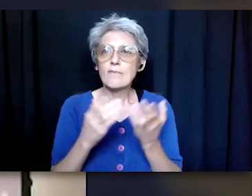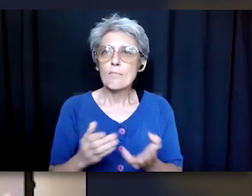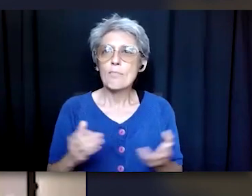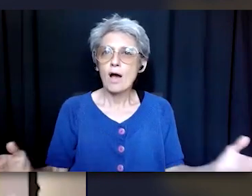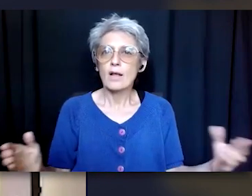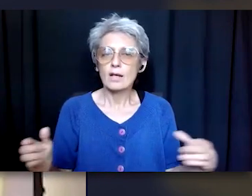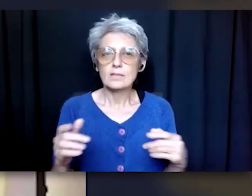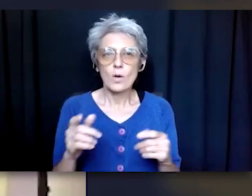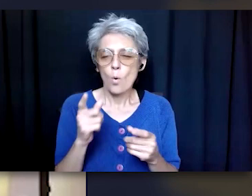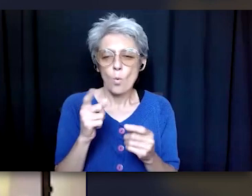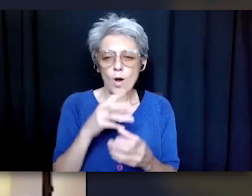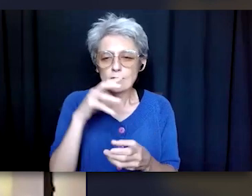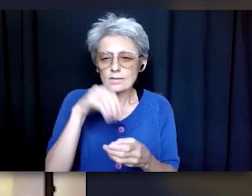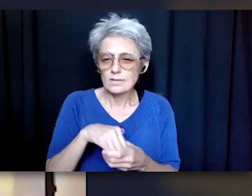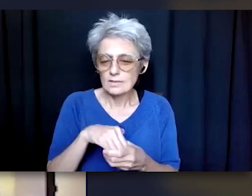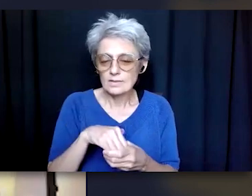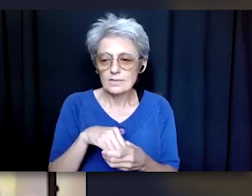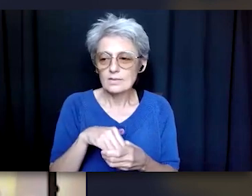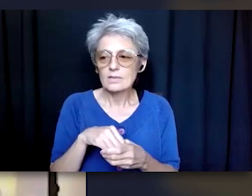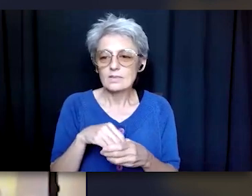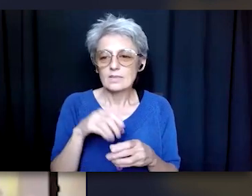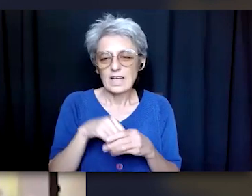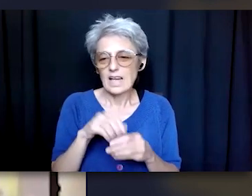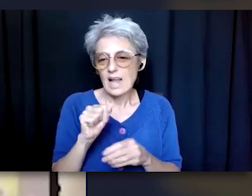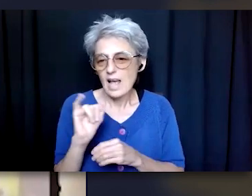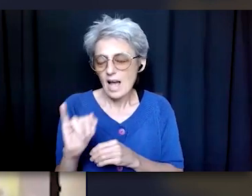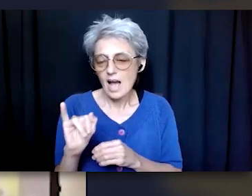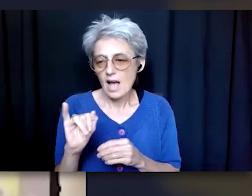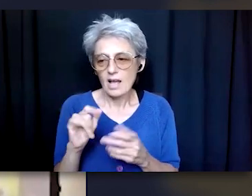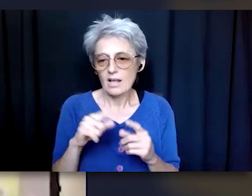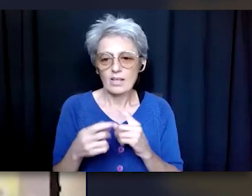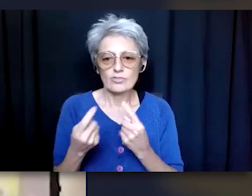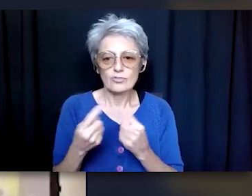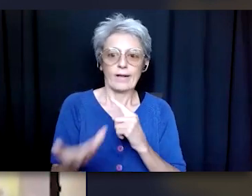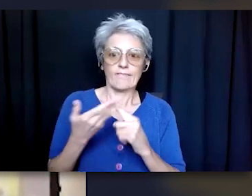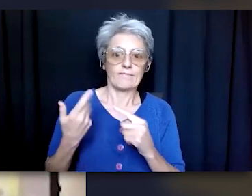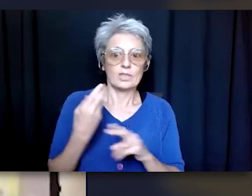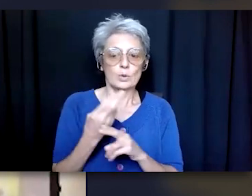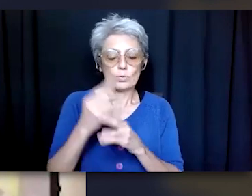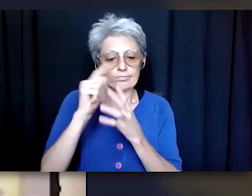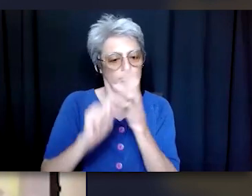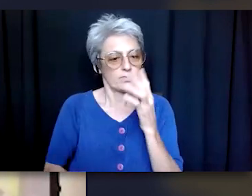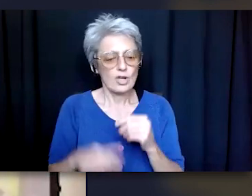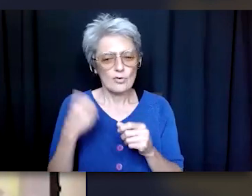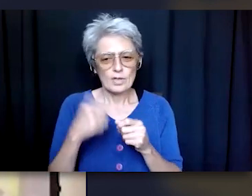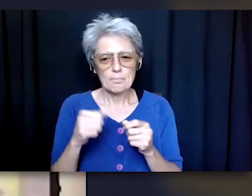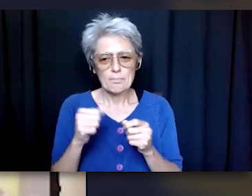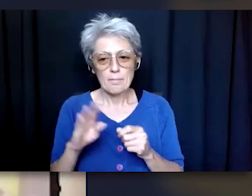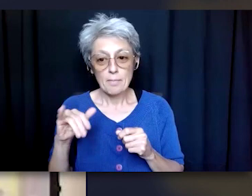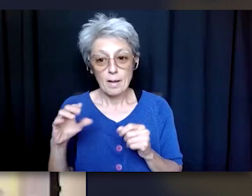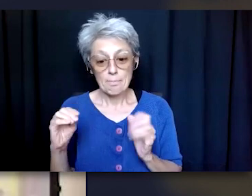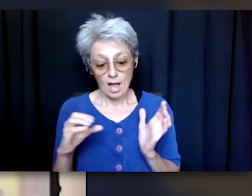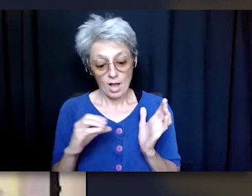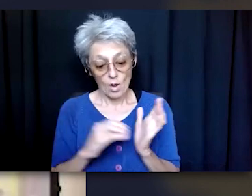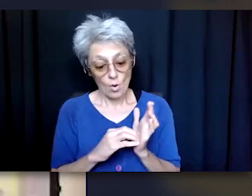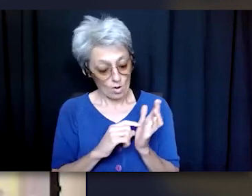You will notice in my little bio description there at the front, there was no "AI expert." I don’t